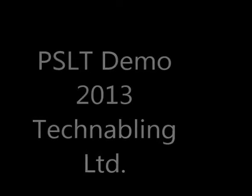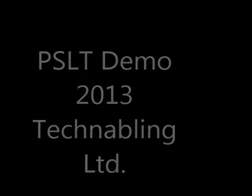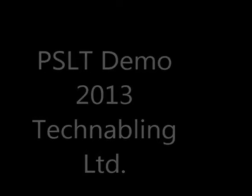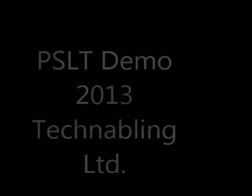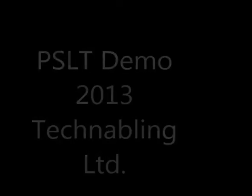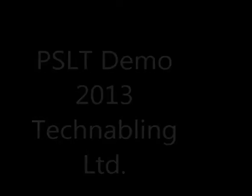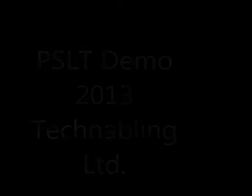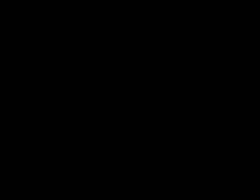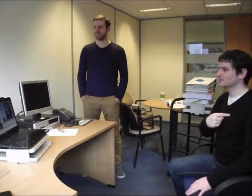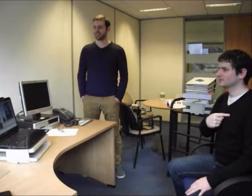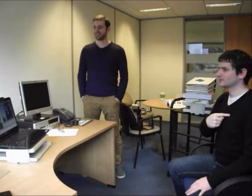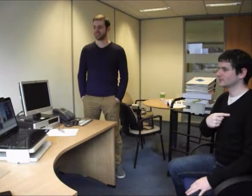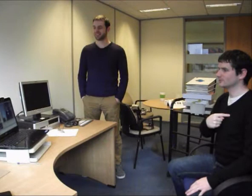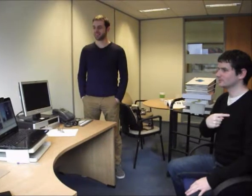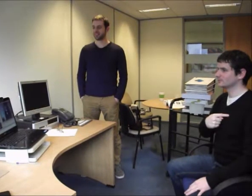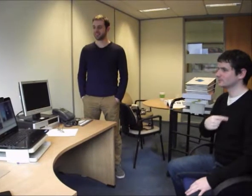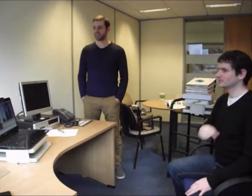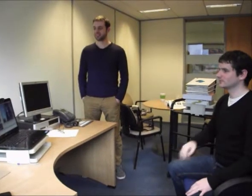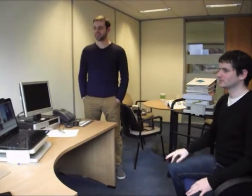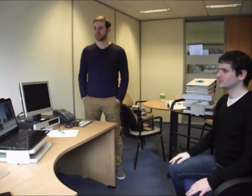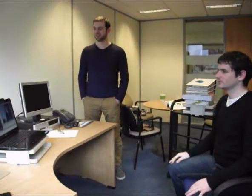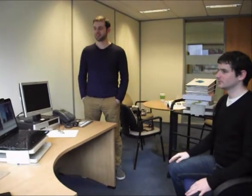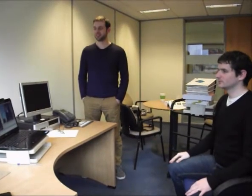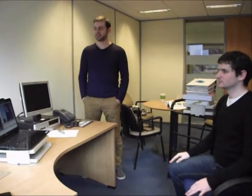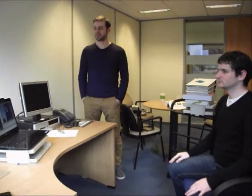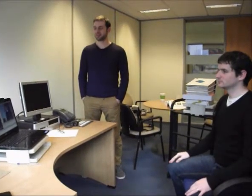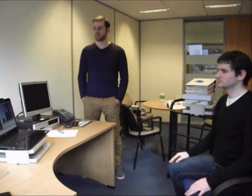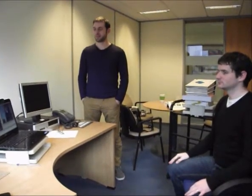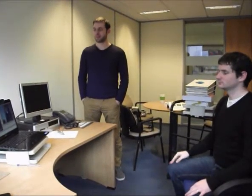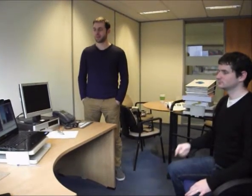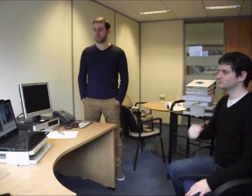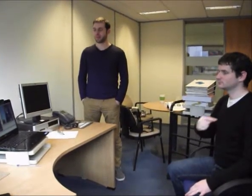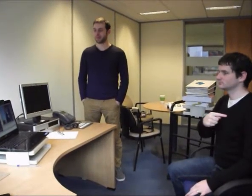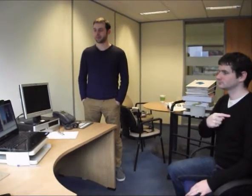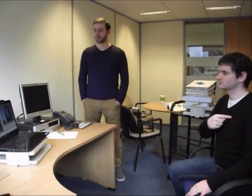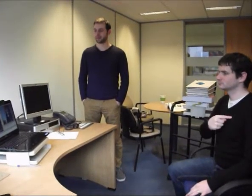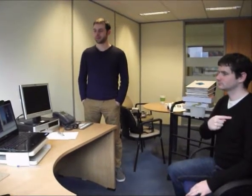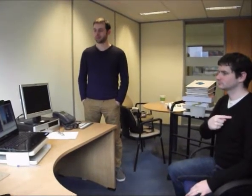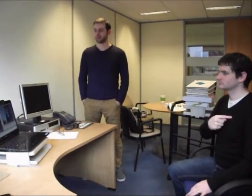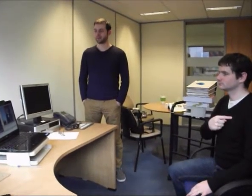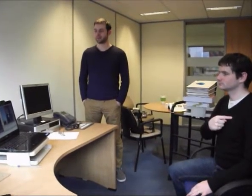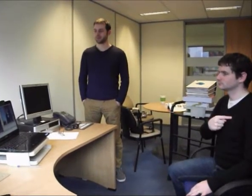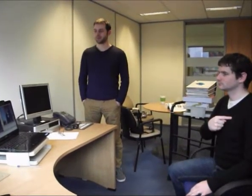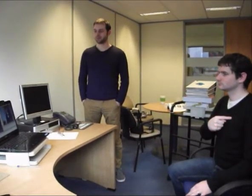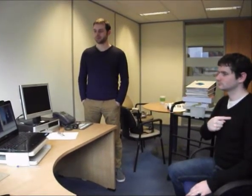Sign language involves hand gestures that are made to represent words and phrases.